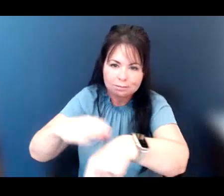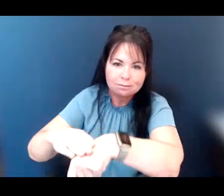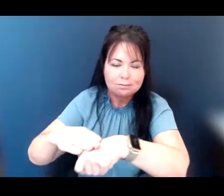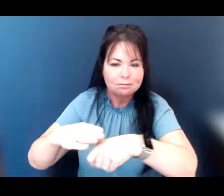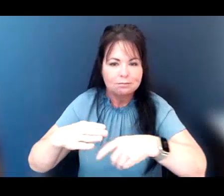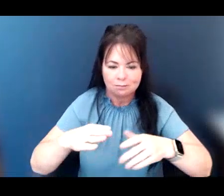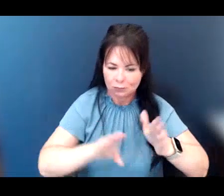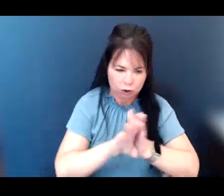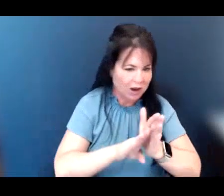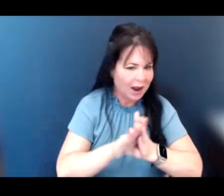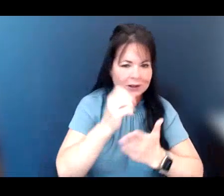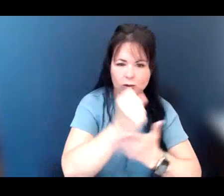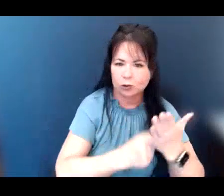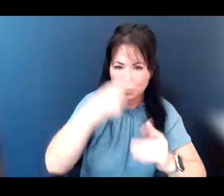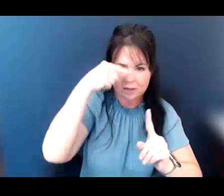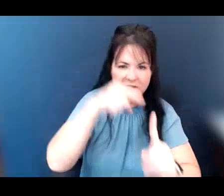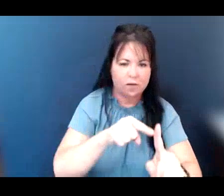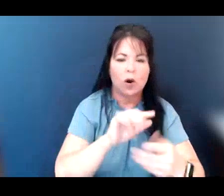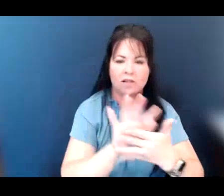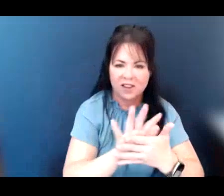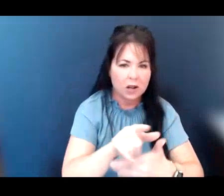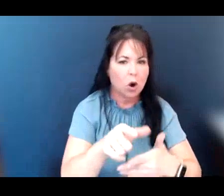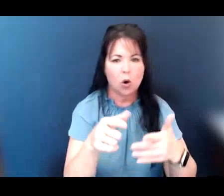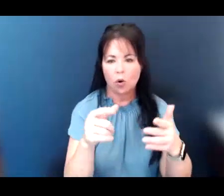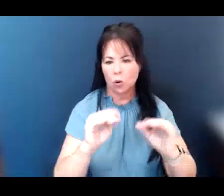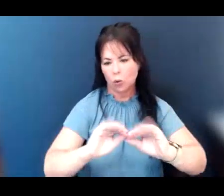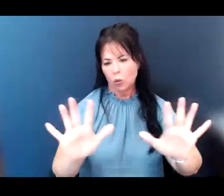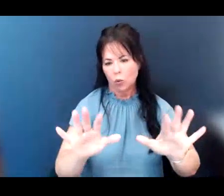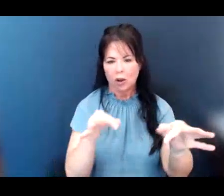that's very descriptive for somebody watching or somebody listening.